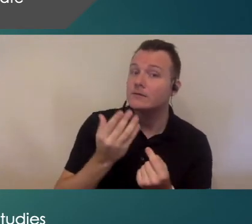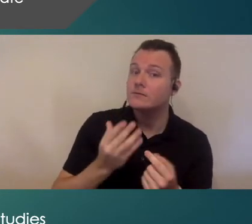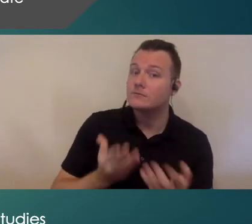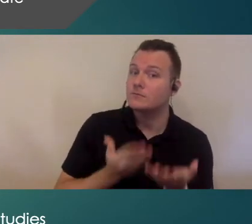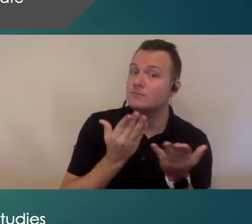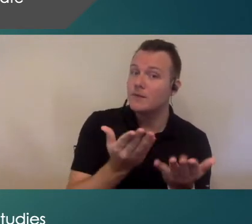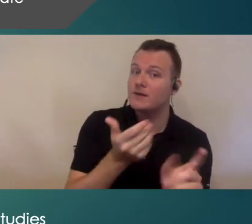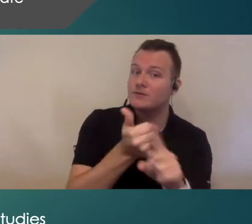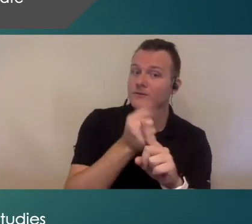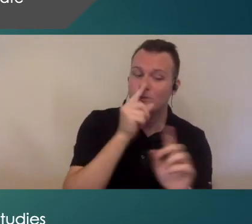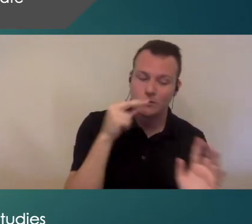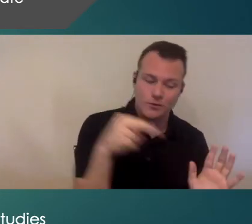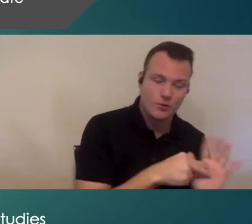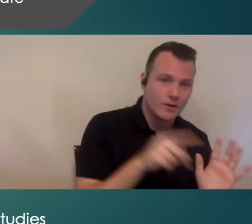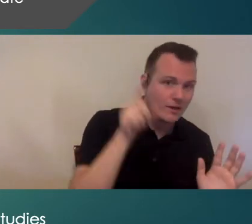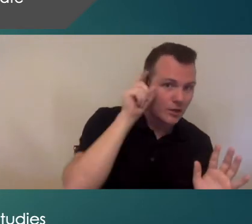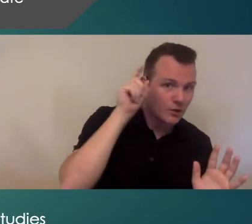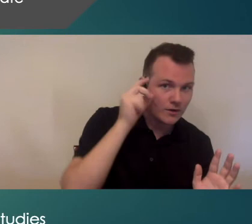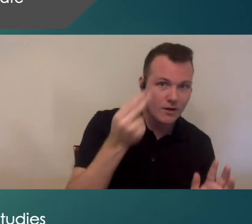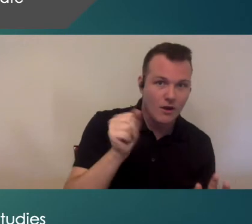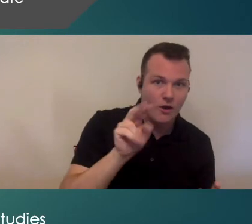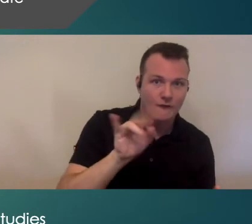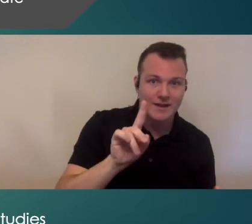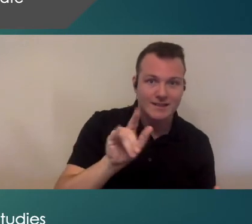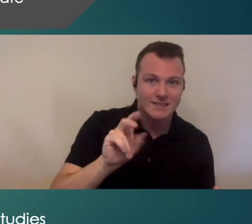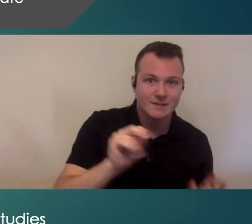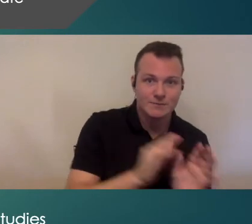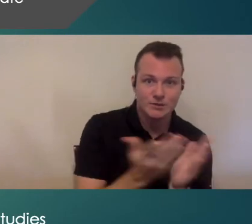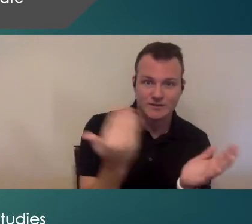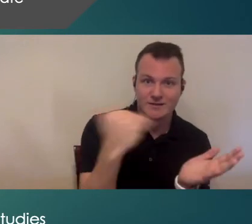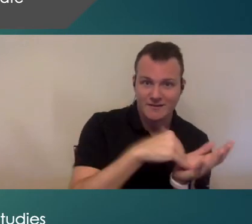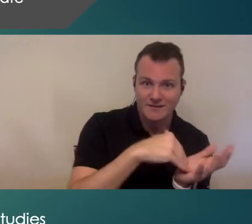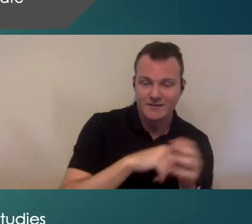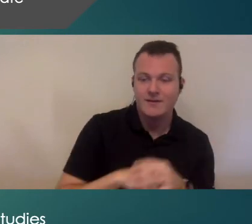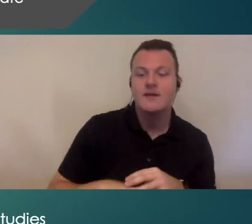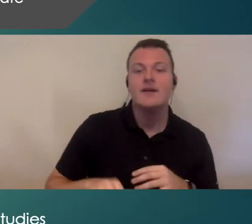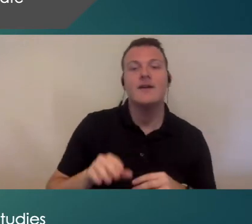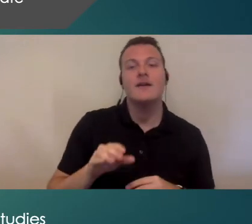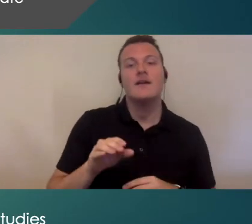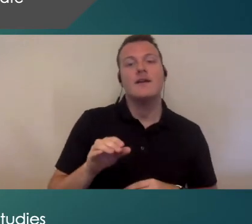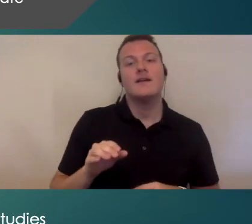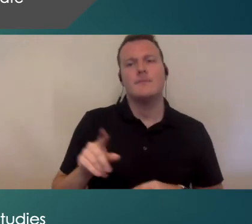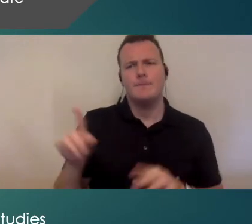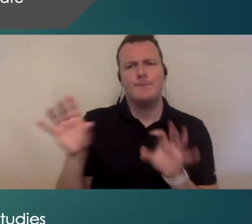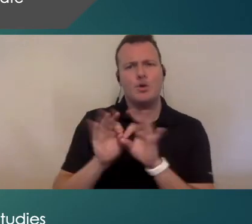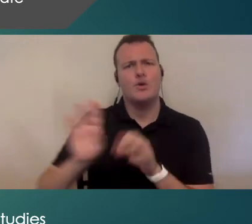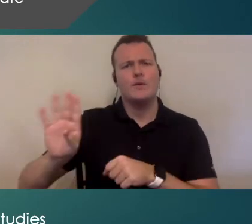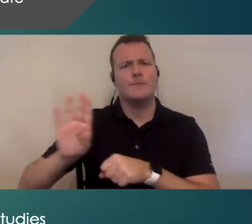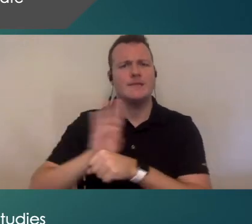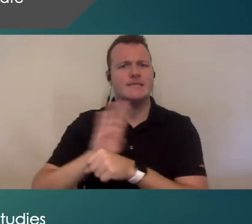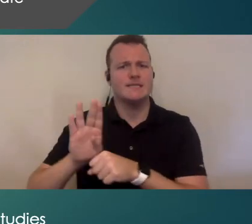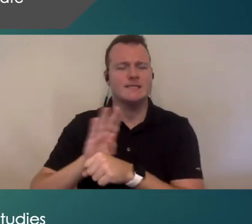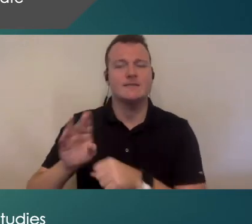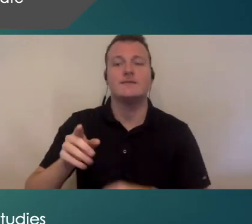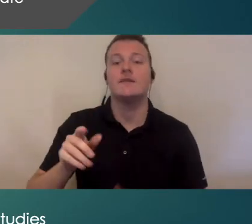you go look up in your hearing aid book by Harvey Dillon again. But that's something really important to her practice that she thinks all of her